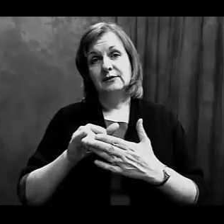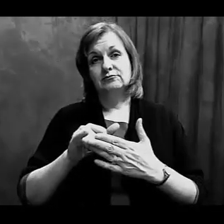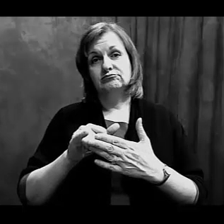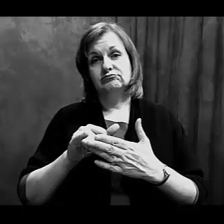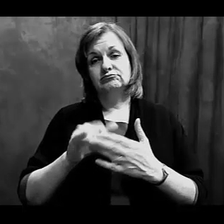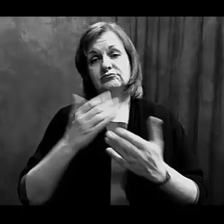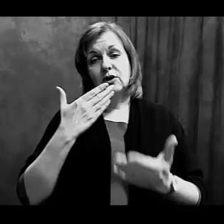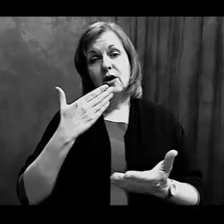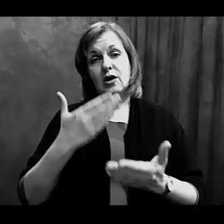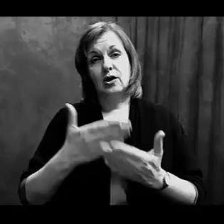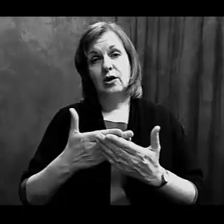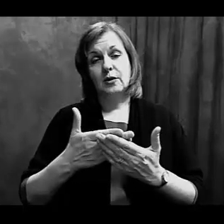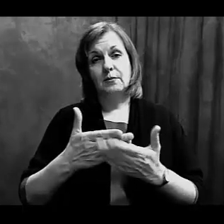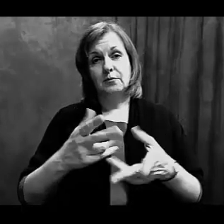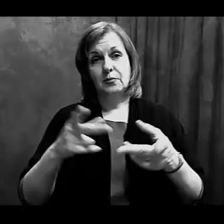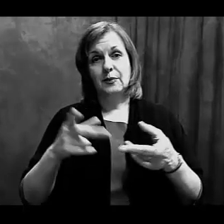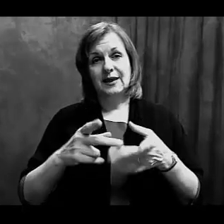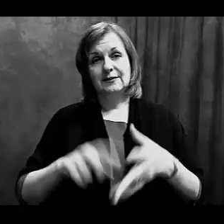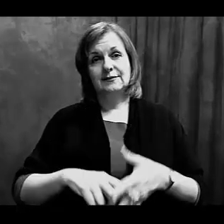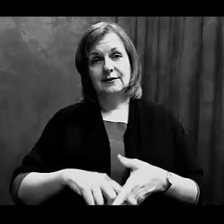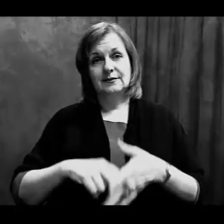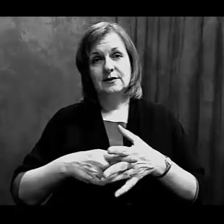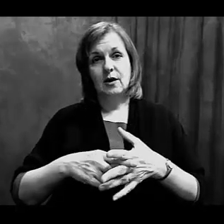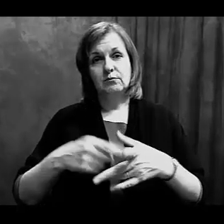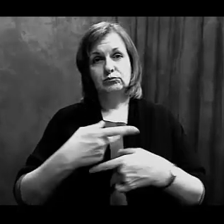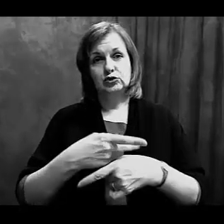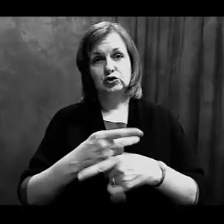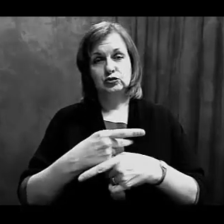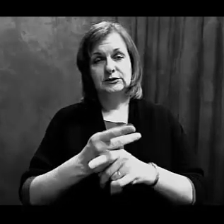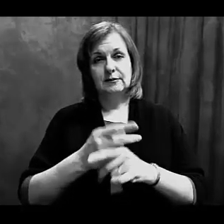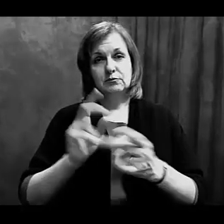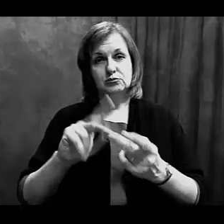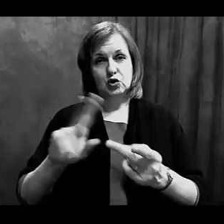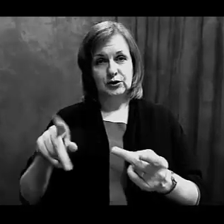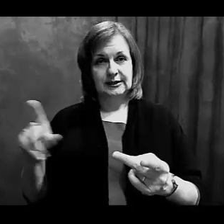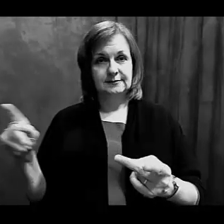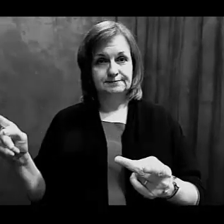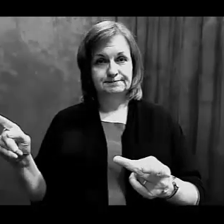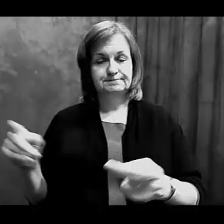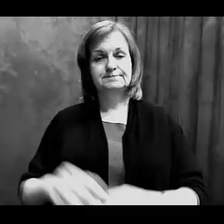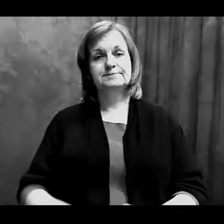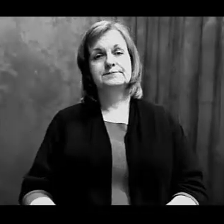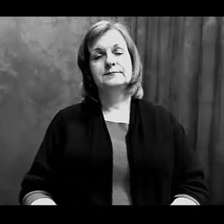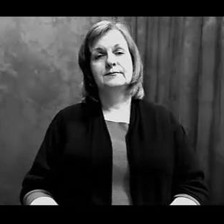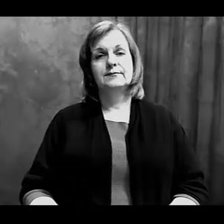point for us to start the production of proteins